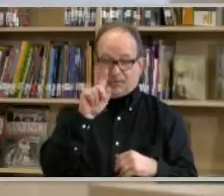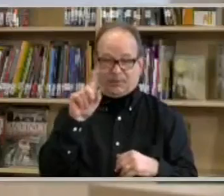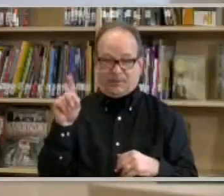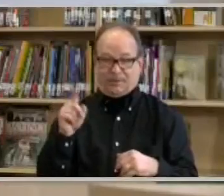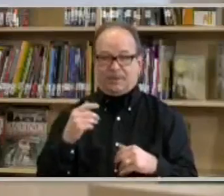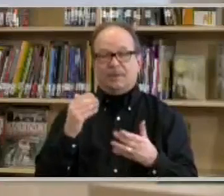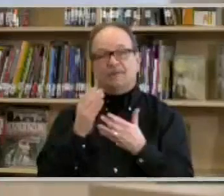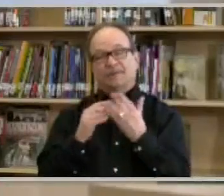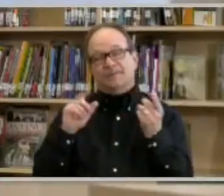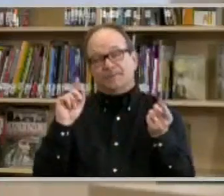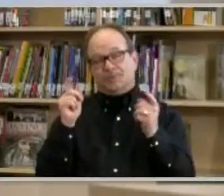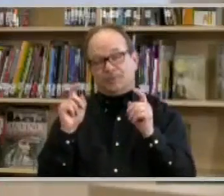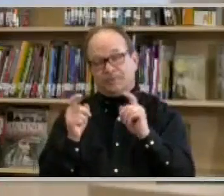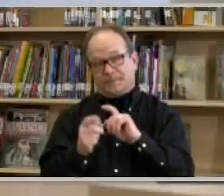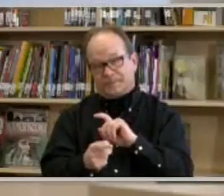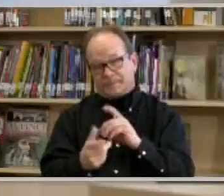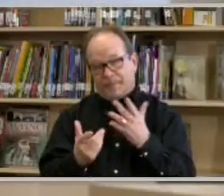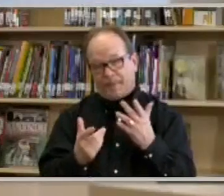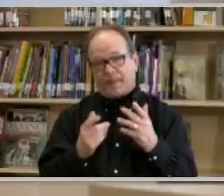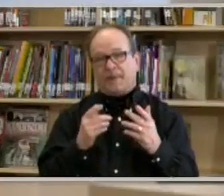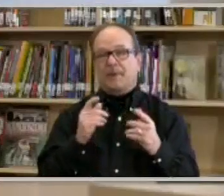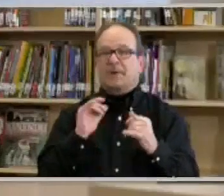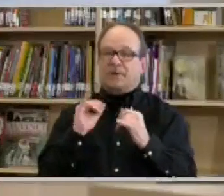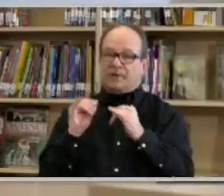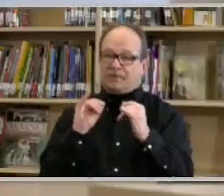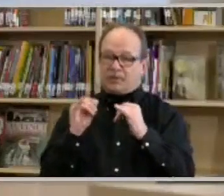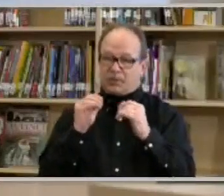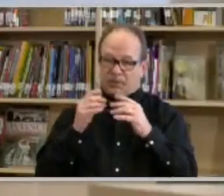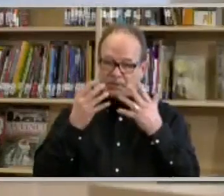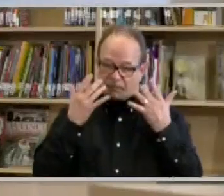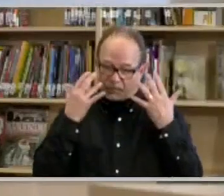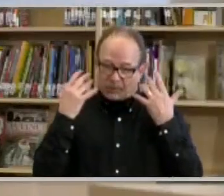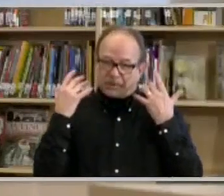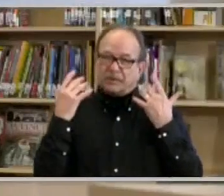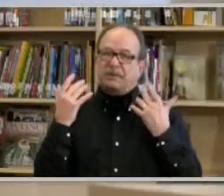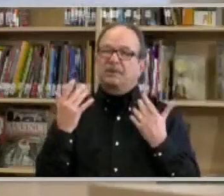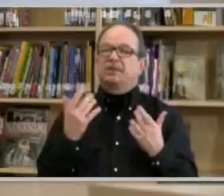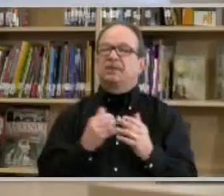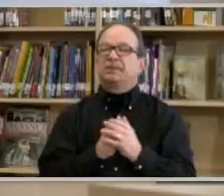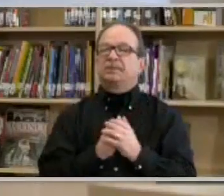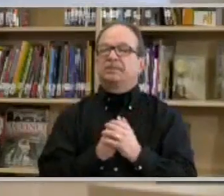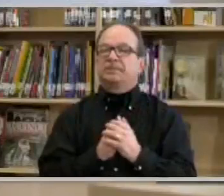TO THE JOB. SO WE HAVE MADE SOME CHANGES TO